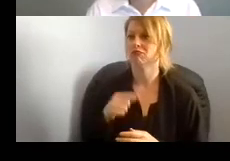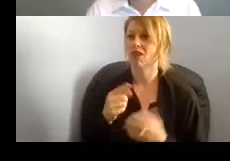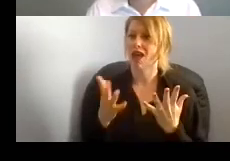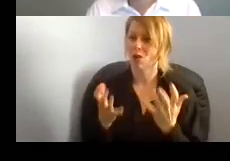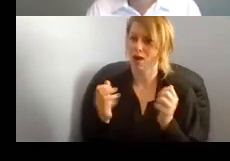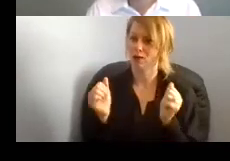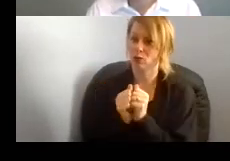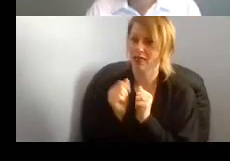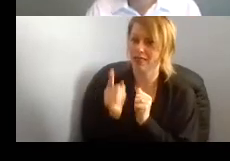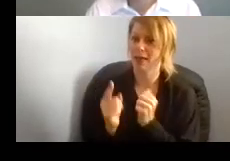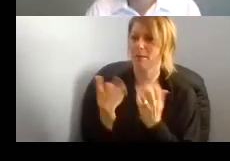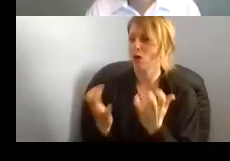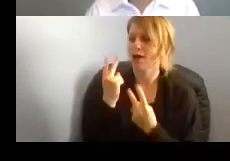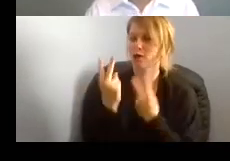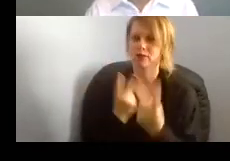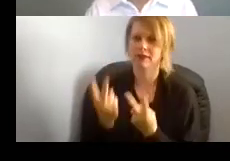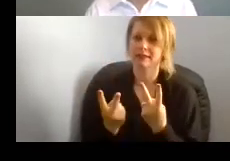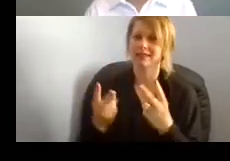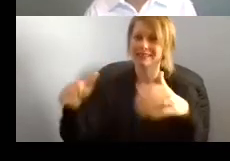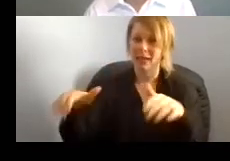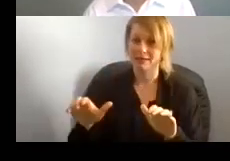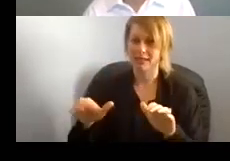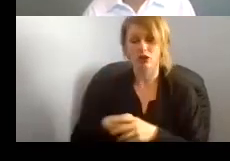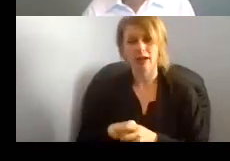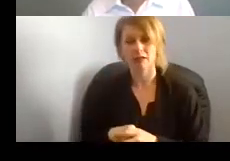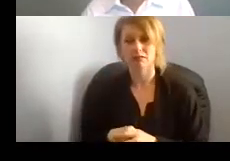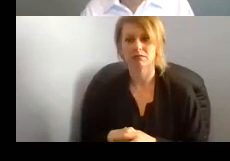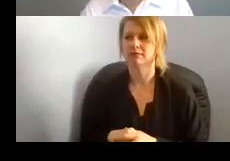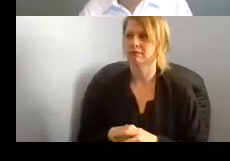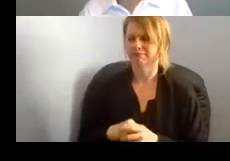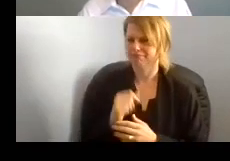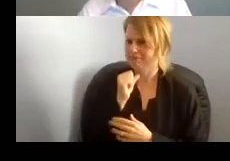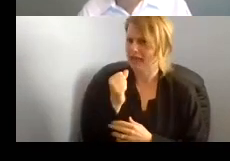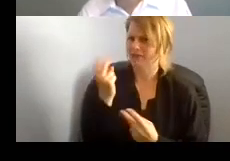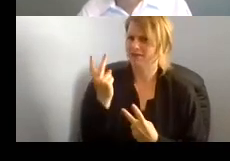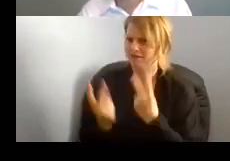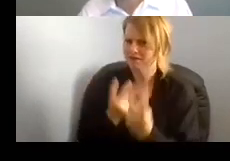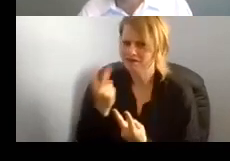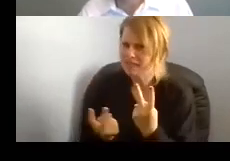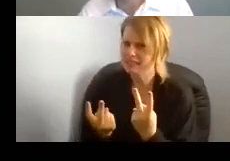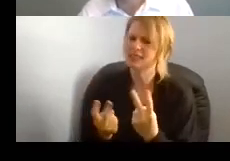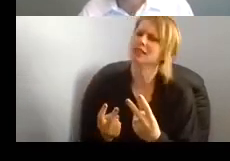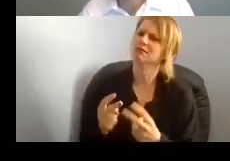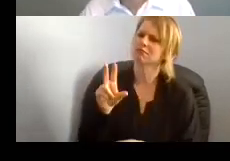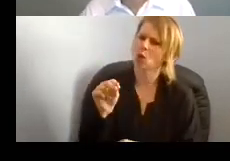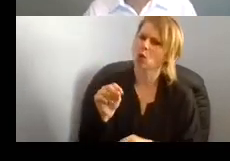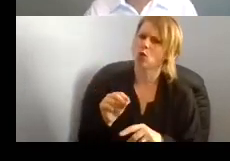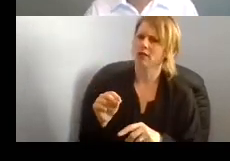I want to visit them in the cemetery. They’re really not visiting the person. They’re going to a place where that person’s buried.